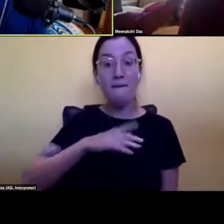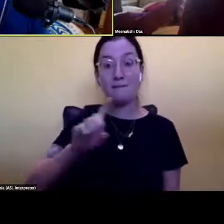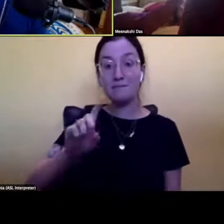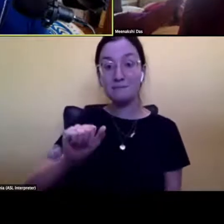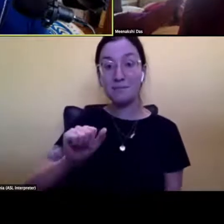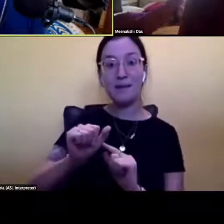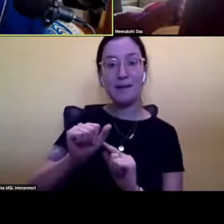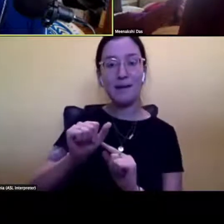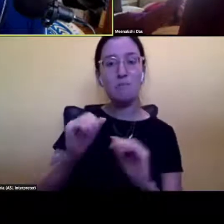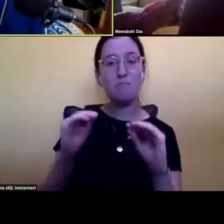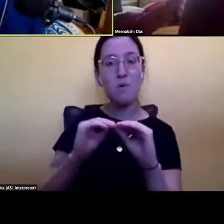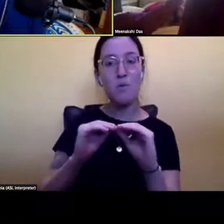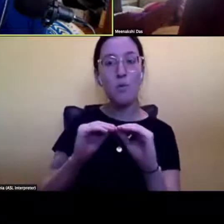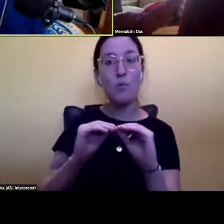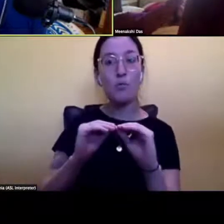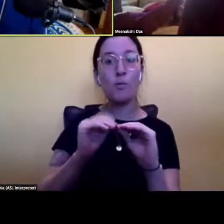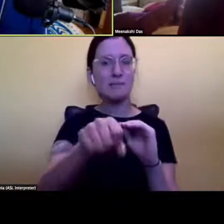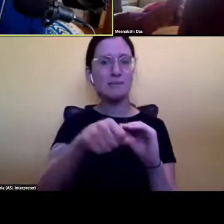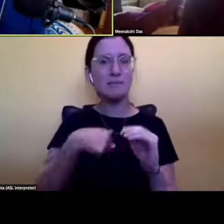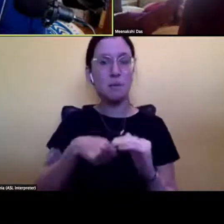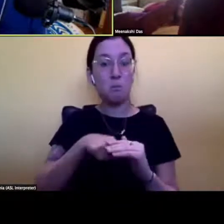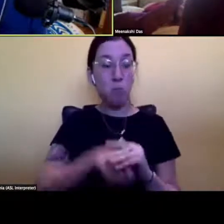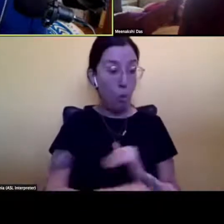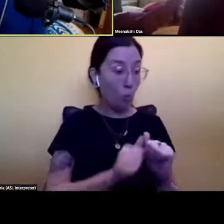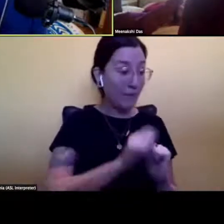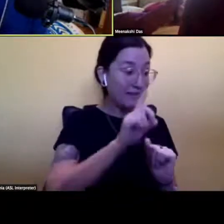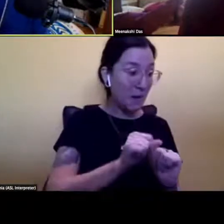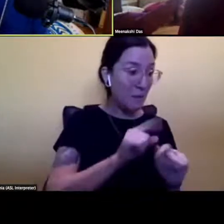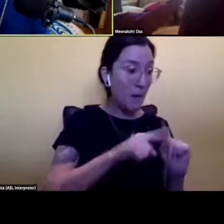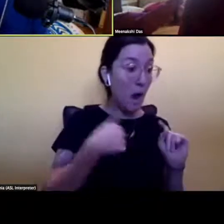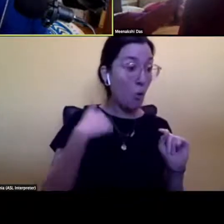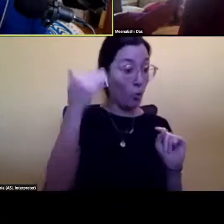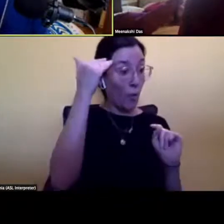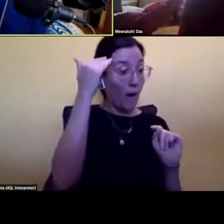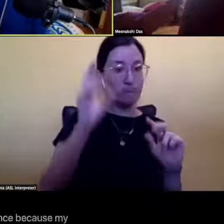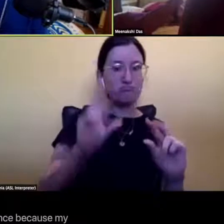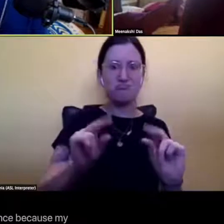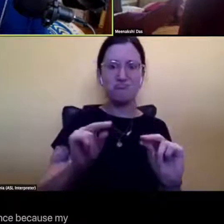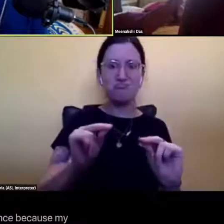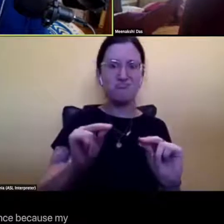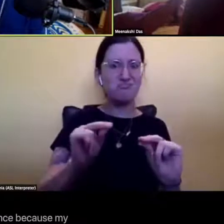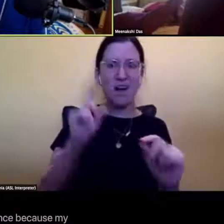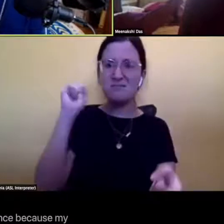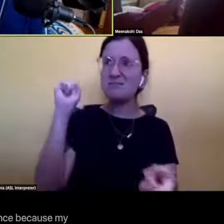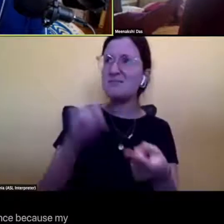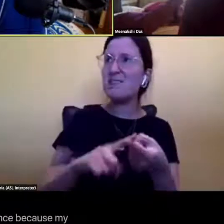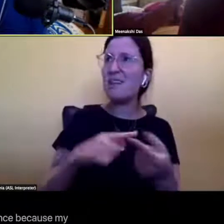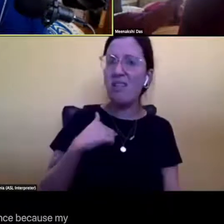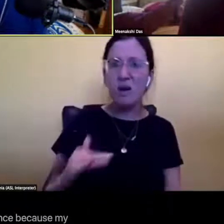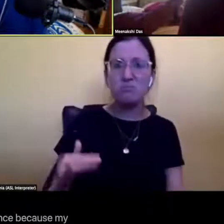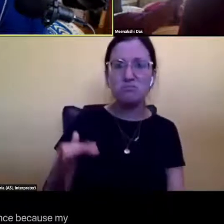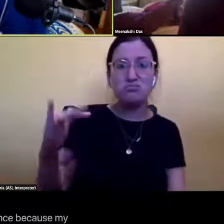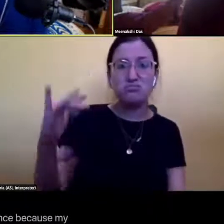that while I was born with it I was not aware of it until I was in my early 20s. And it started